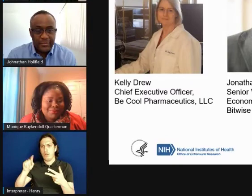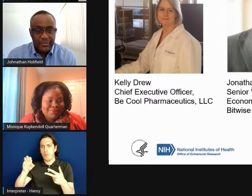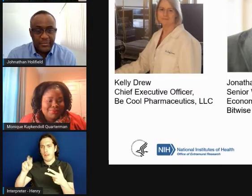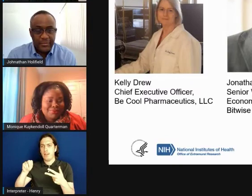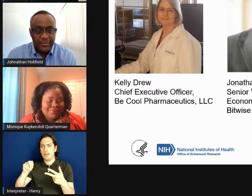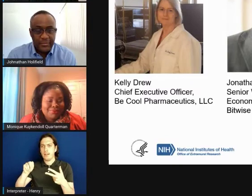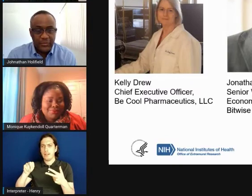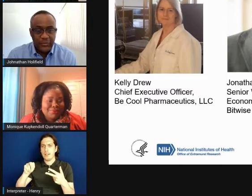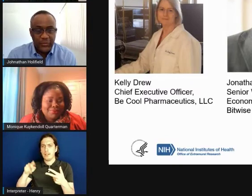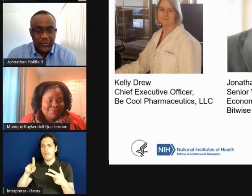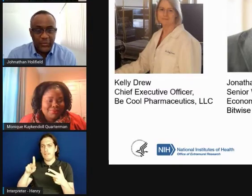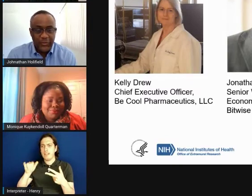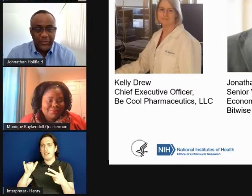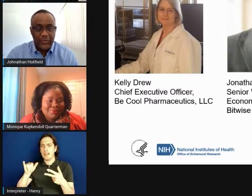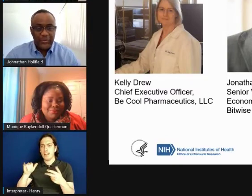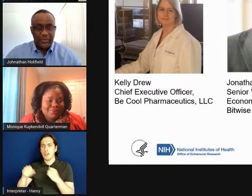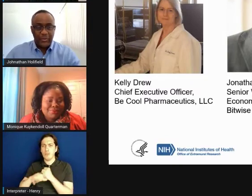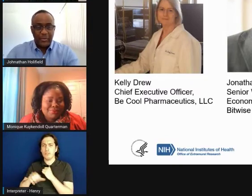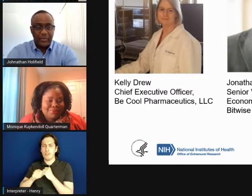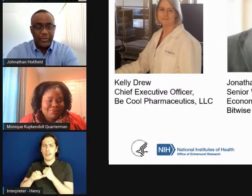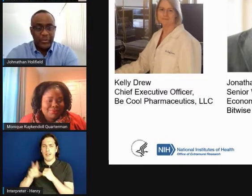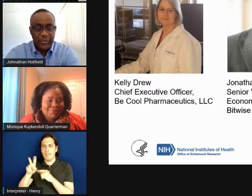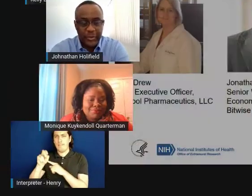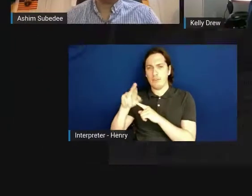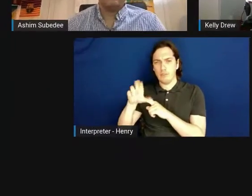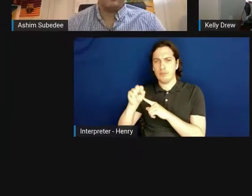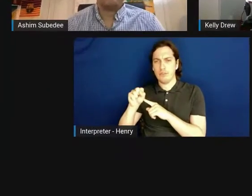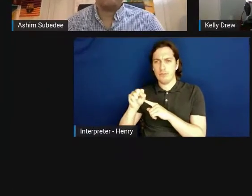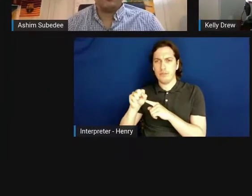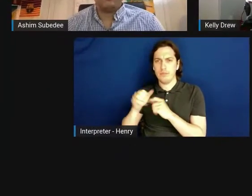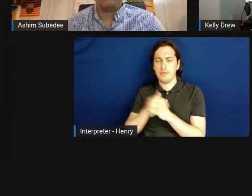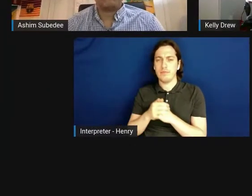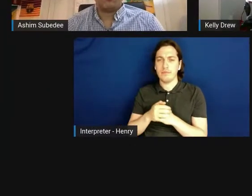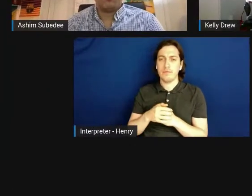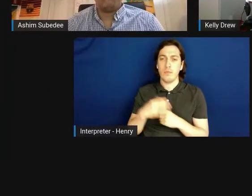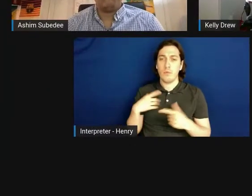of Kentucky Commercialization Ventures. So what we'll do next is,